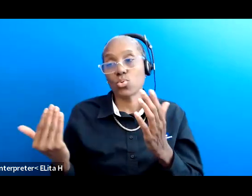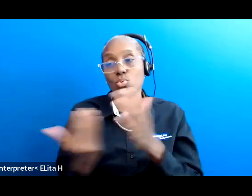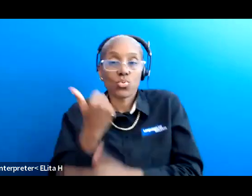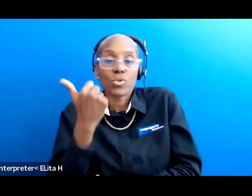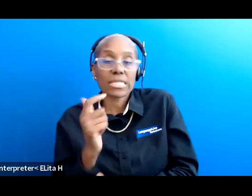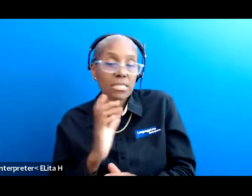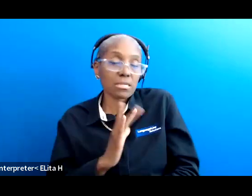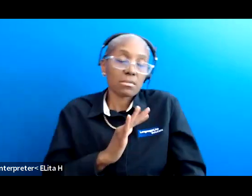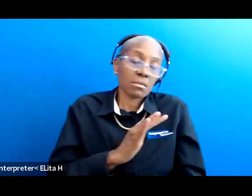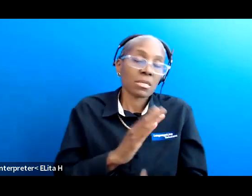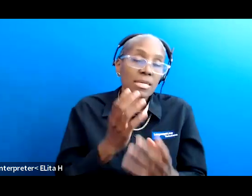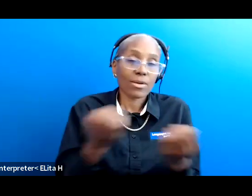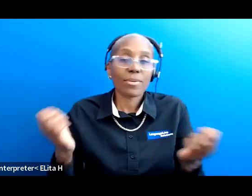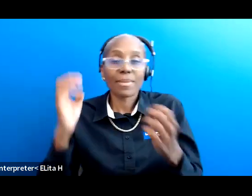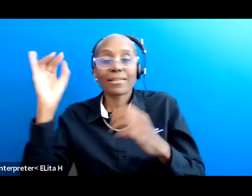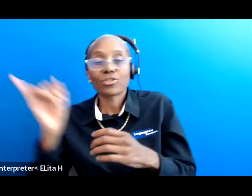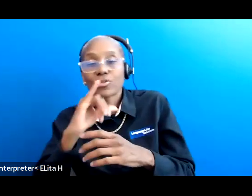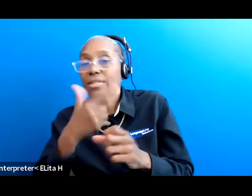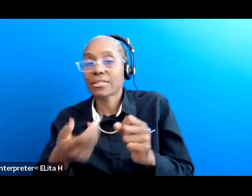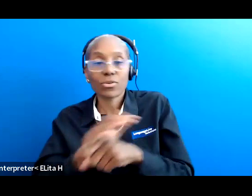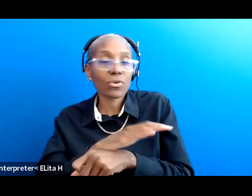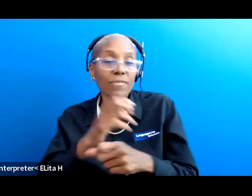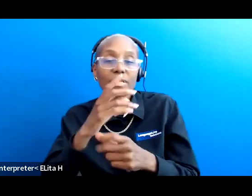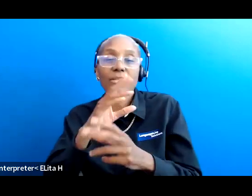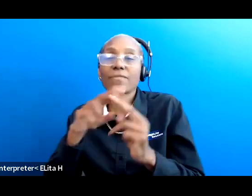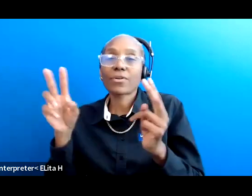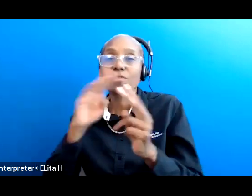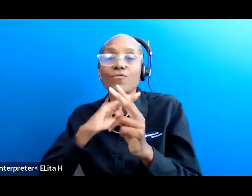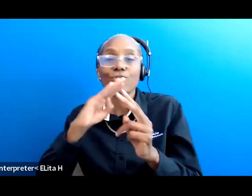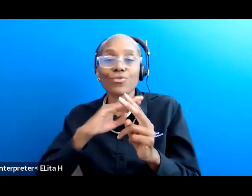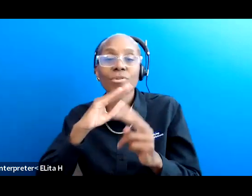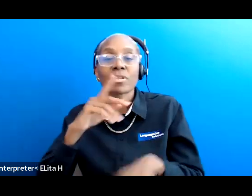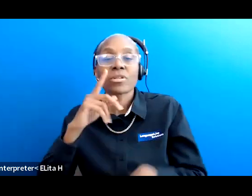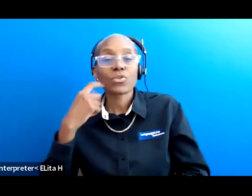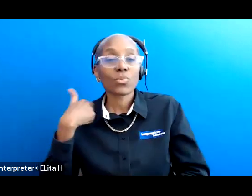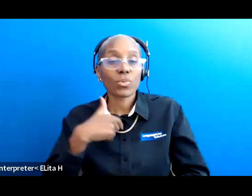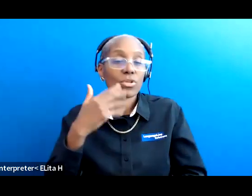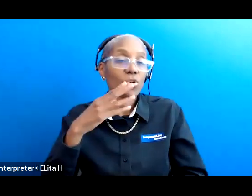Insurance does not always cover that. It becomes very frustrating because we know from research that this equipment